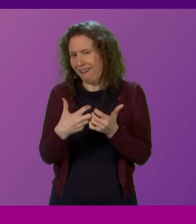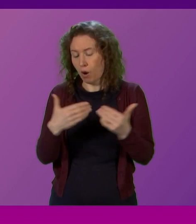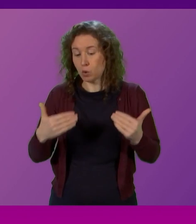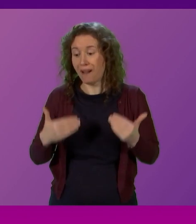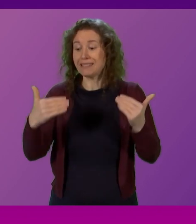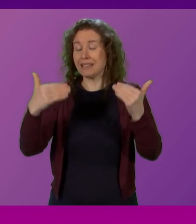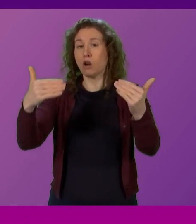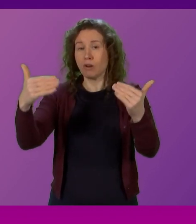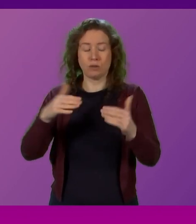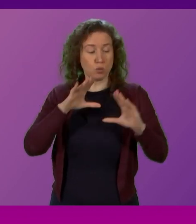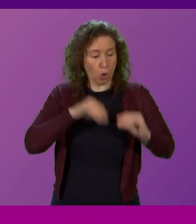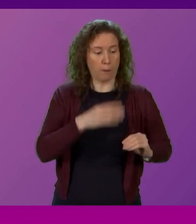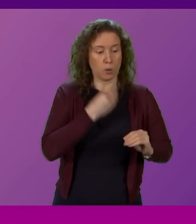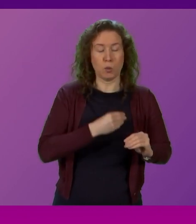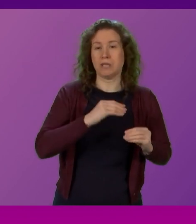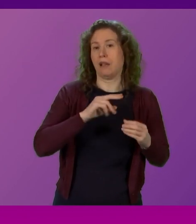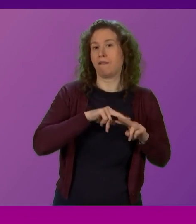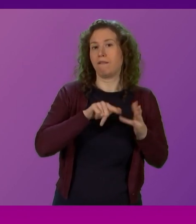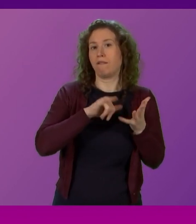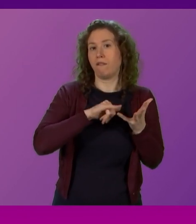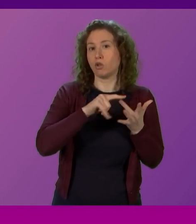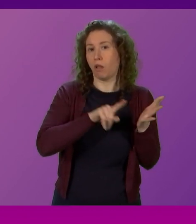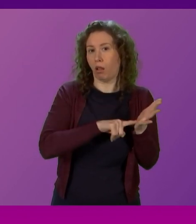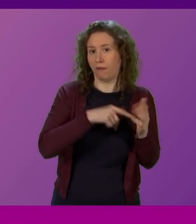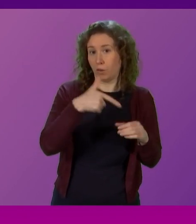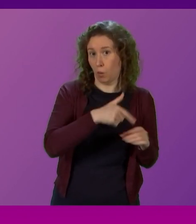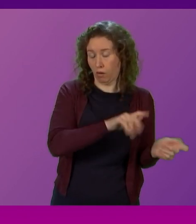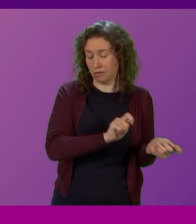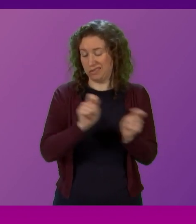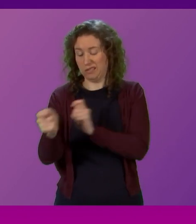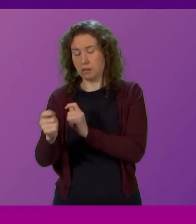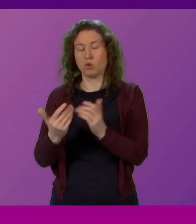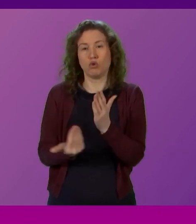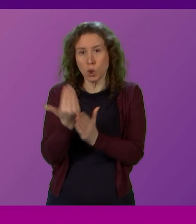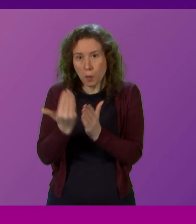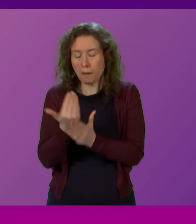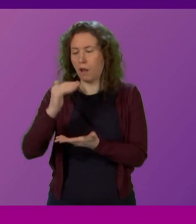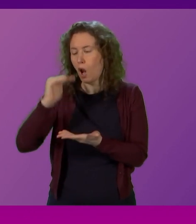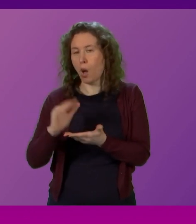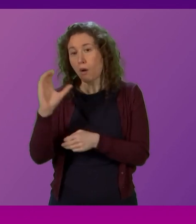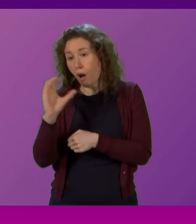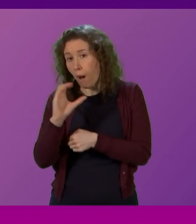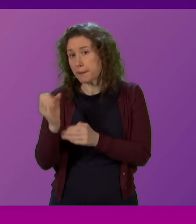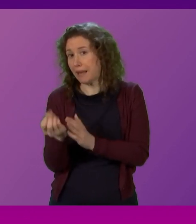from fossil fuels to renewable and low-carbon sources of energy in a fair and just manner. That is really important.